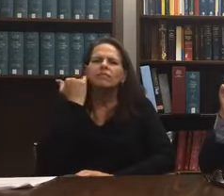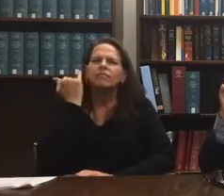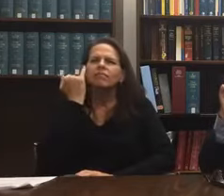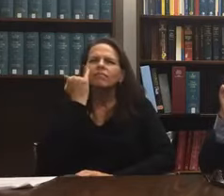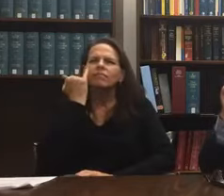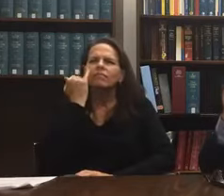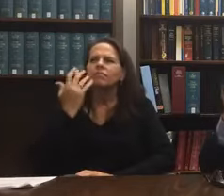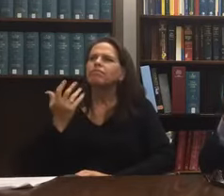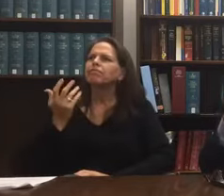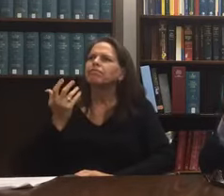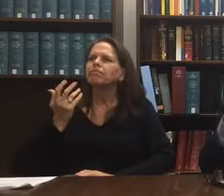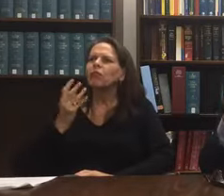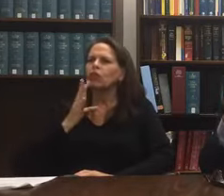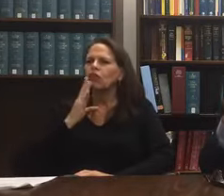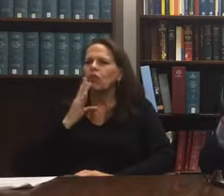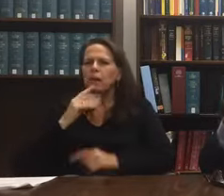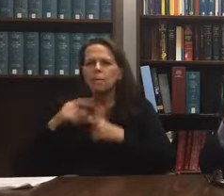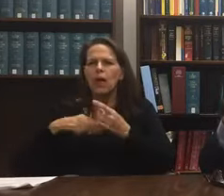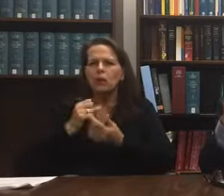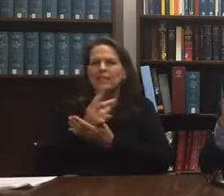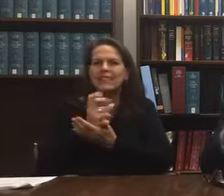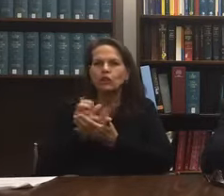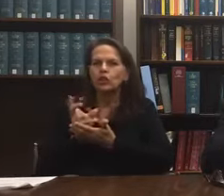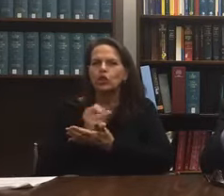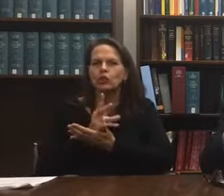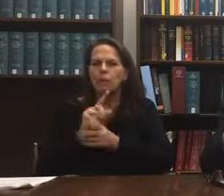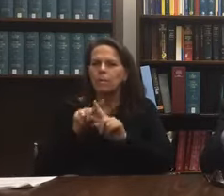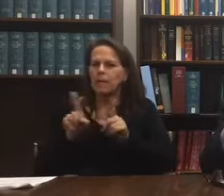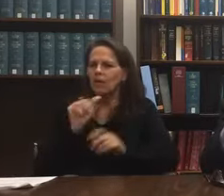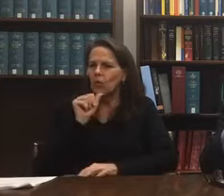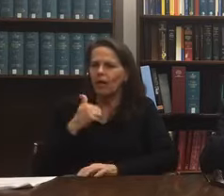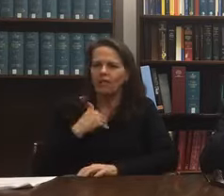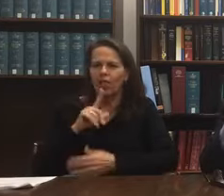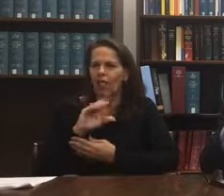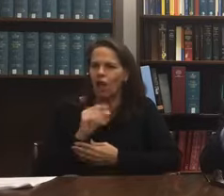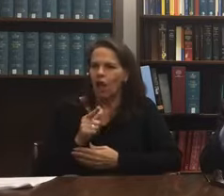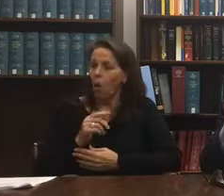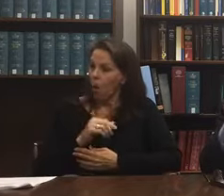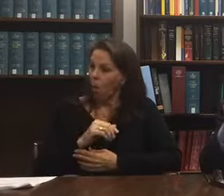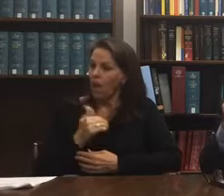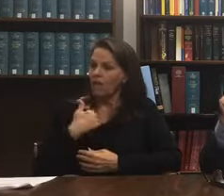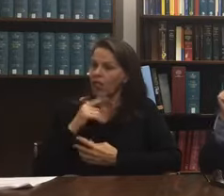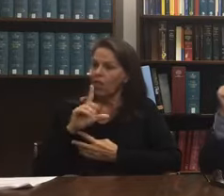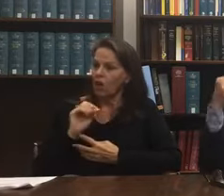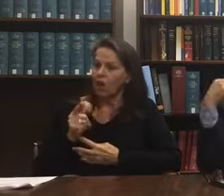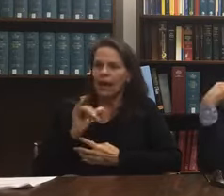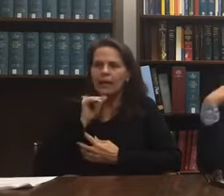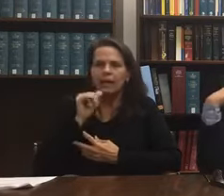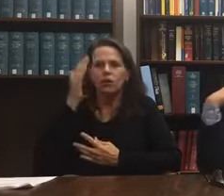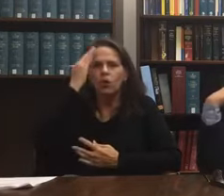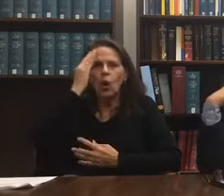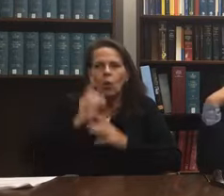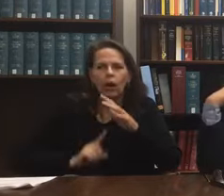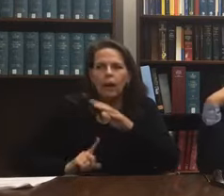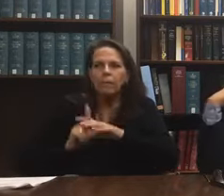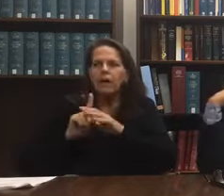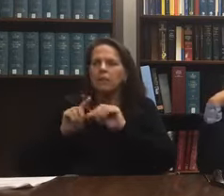seizures and there wasn't a seizure log we have a seizure log I didn't know that was going to come up I want to submit that you do have a right to submit